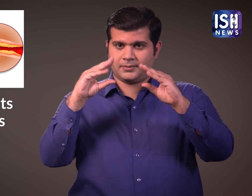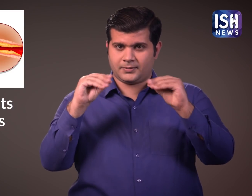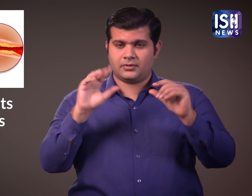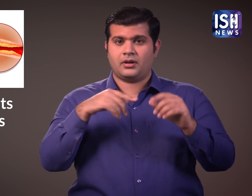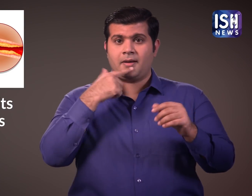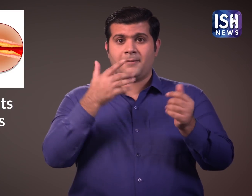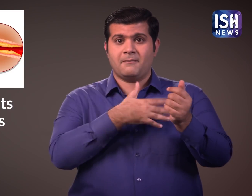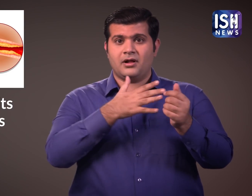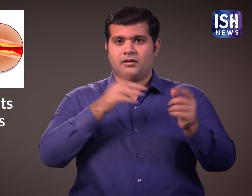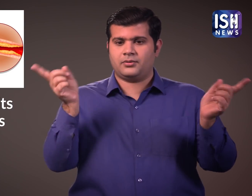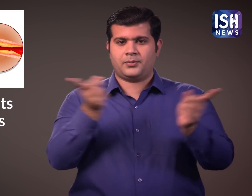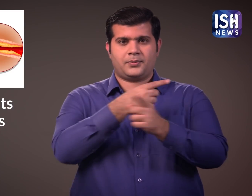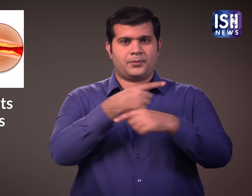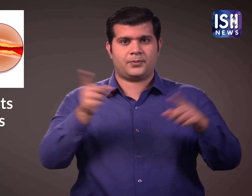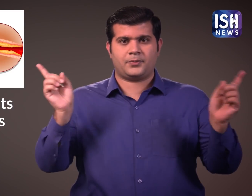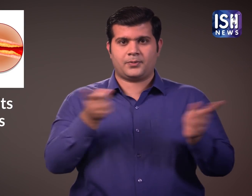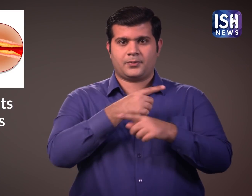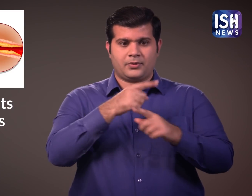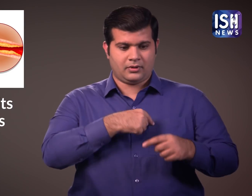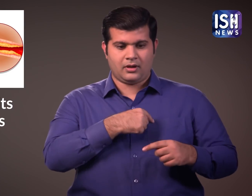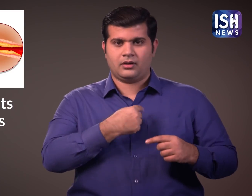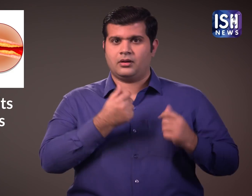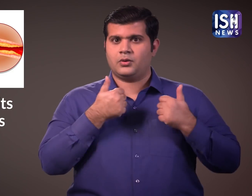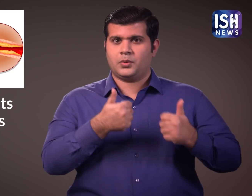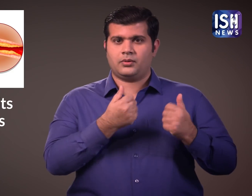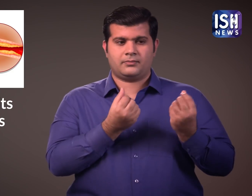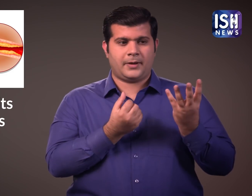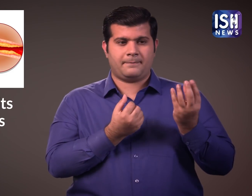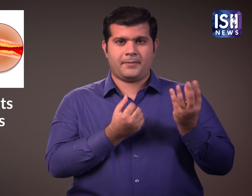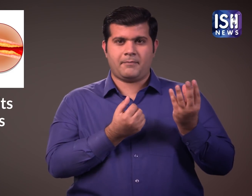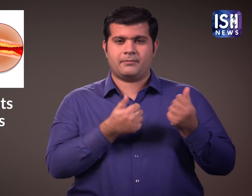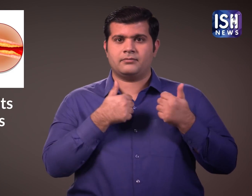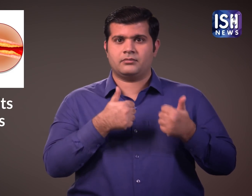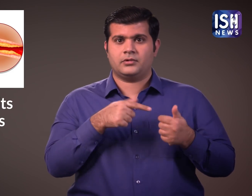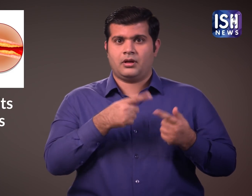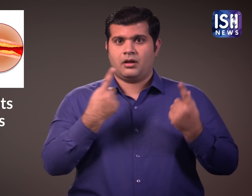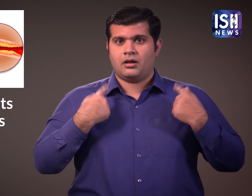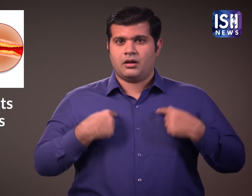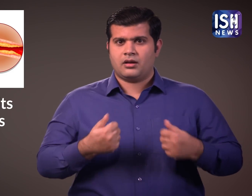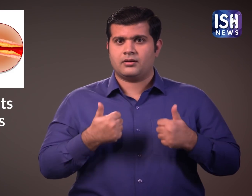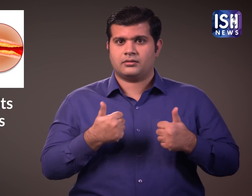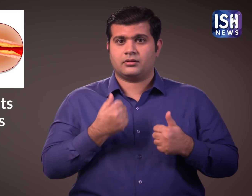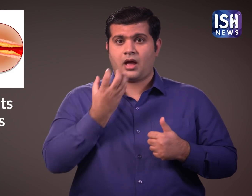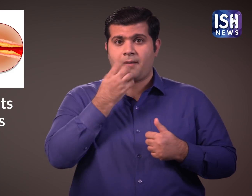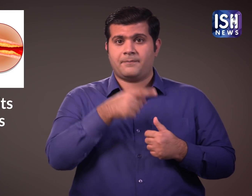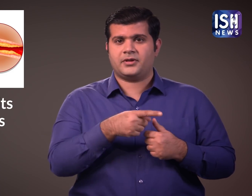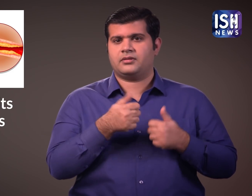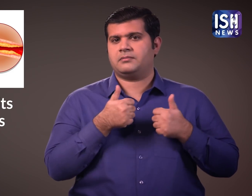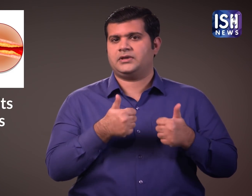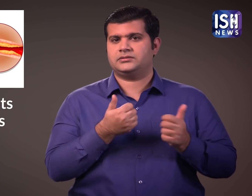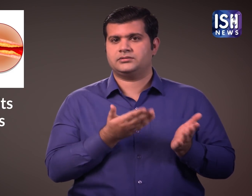and aids in blood circulation.